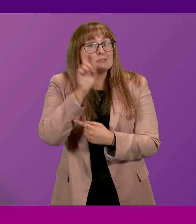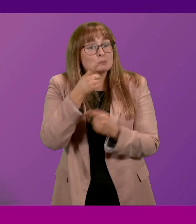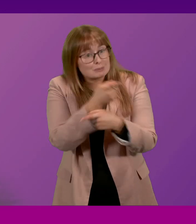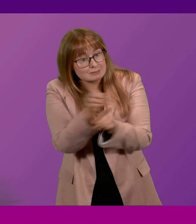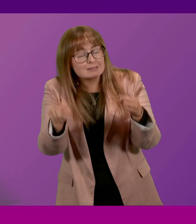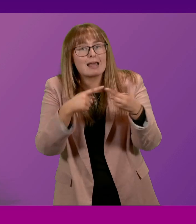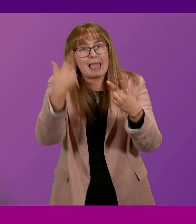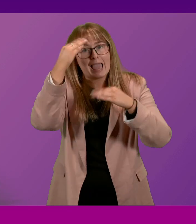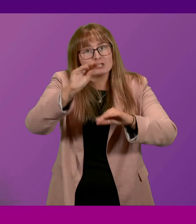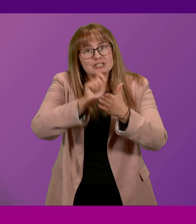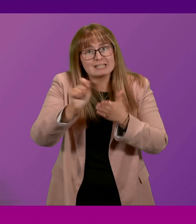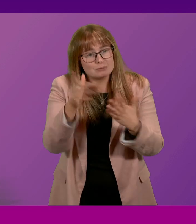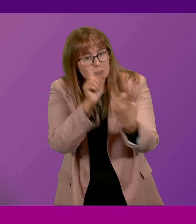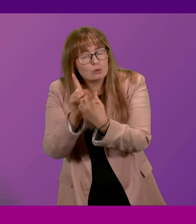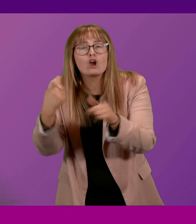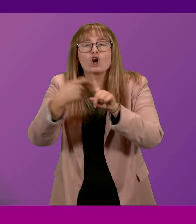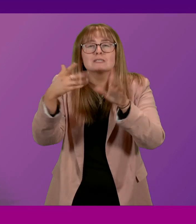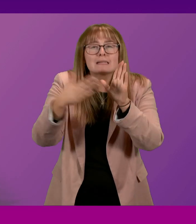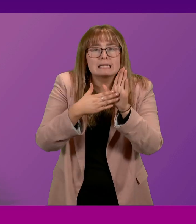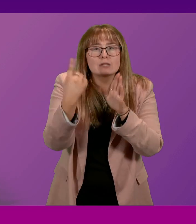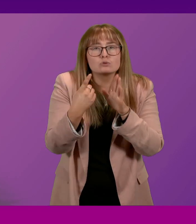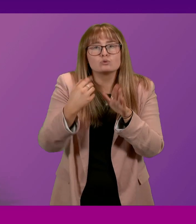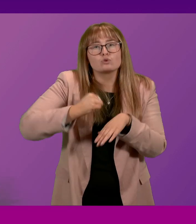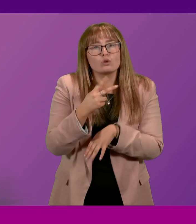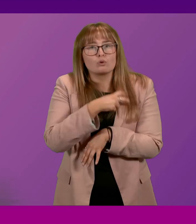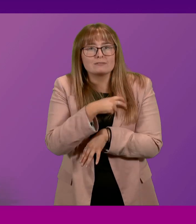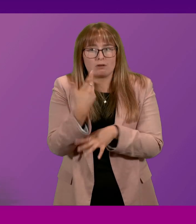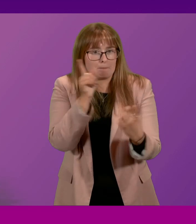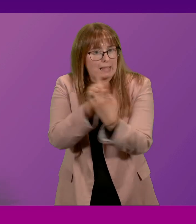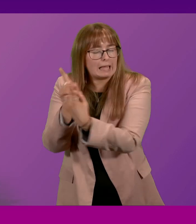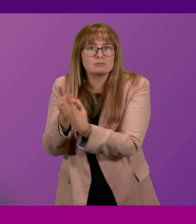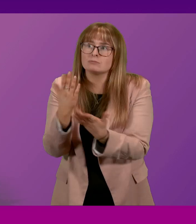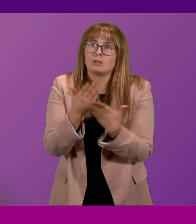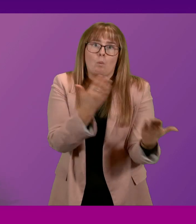secretary and Kirsty McNeill, the Scotland Office minister. We welcome all of that.